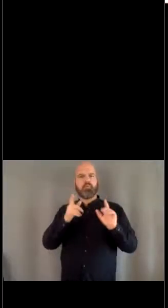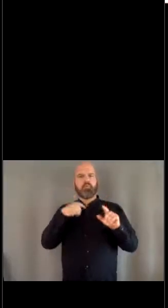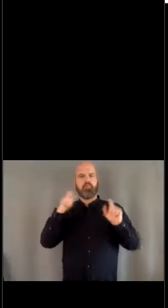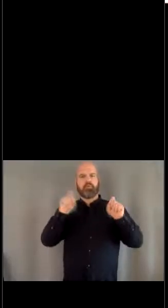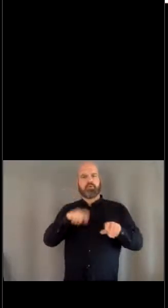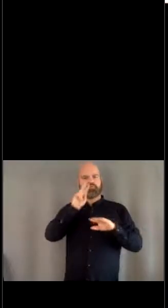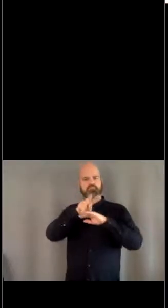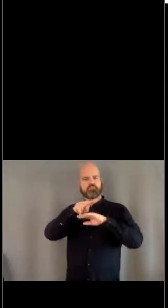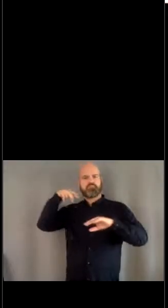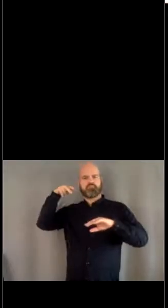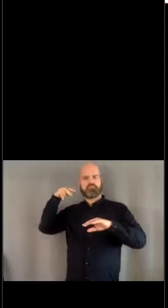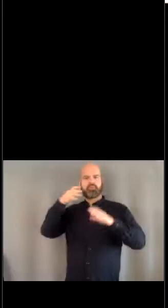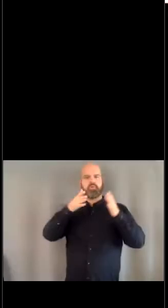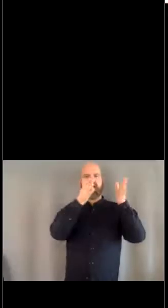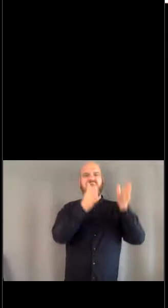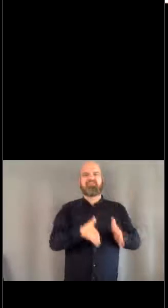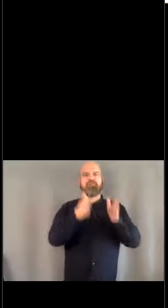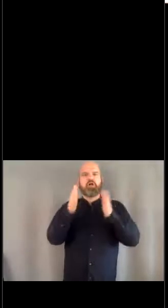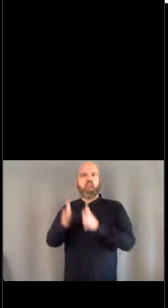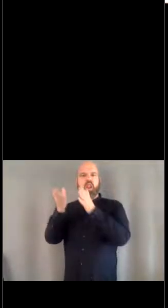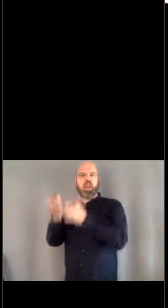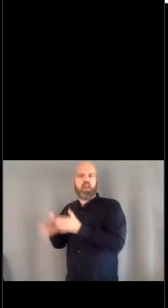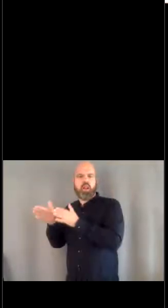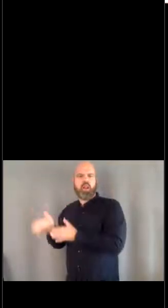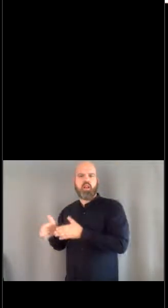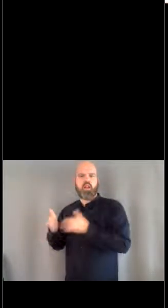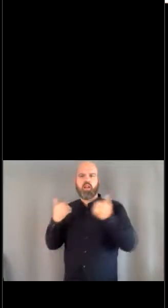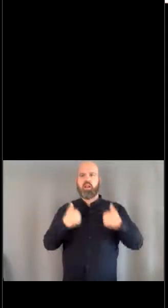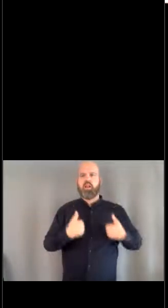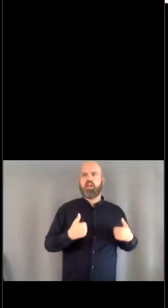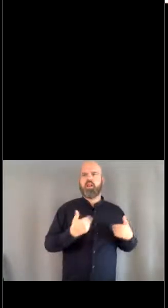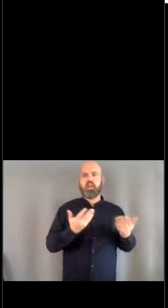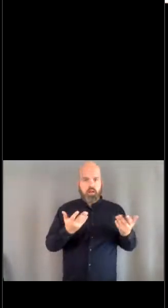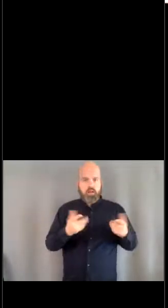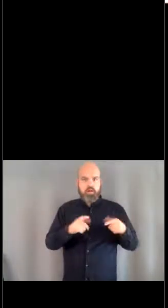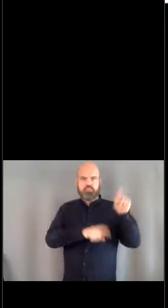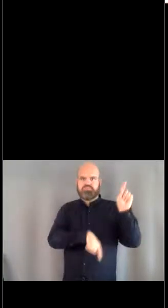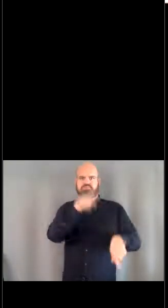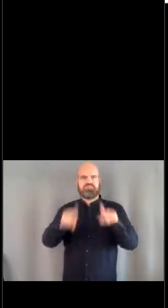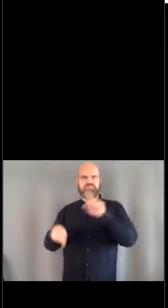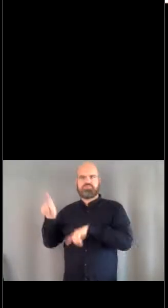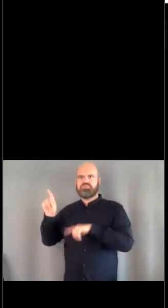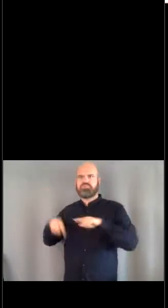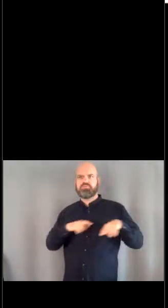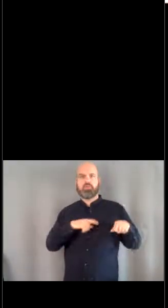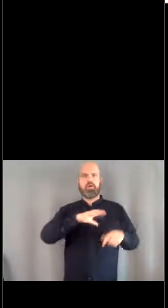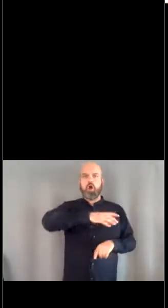and that tends to differ across countries. In some countries there's a disability pension